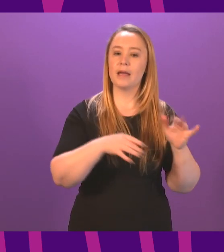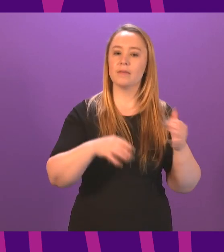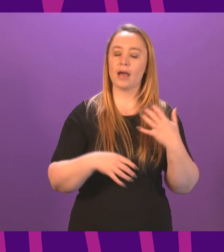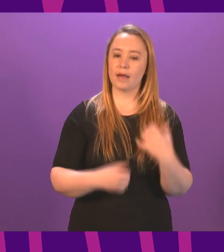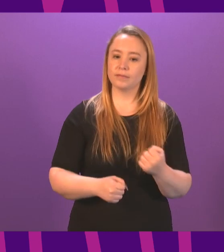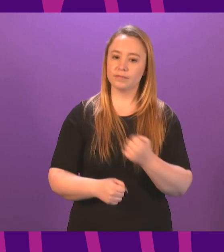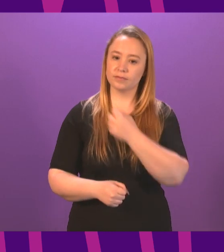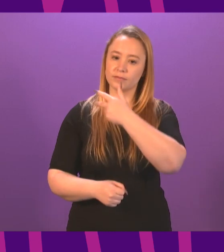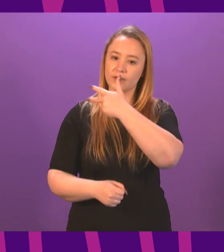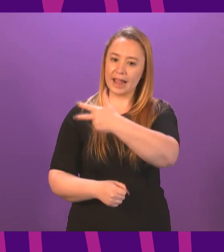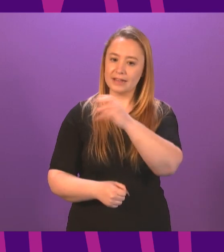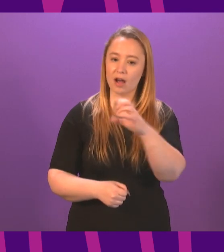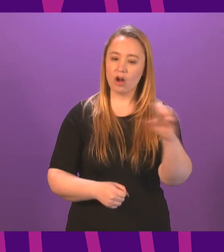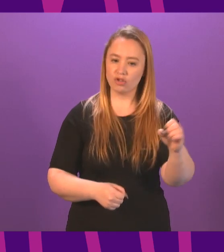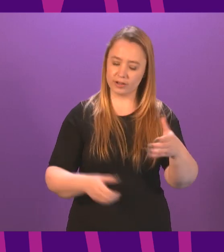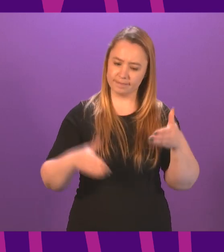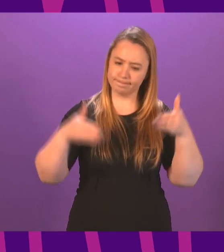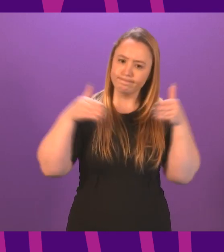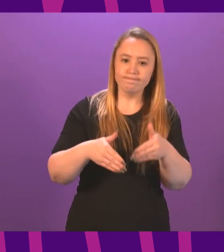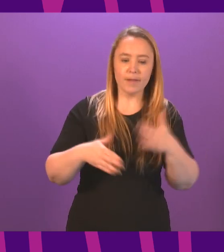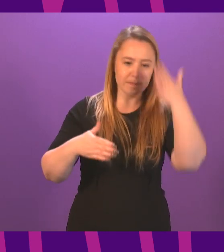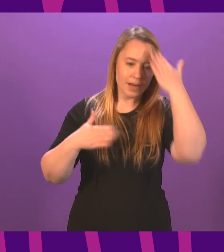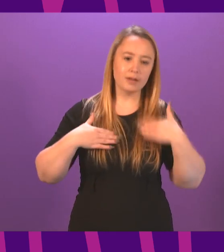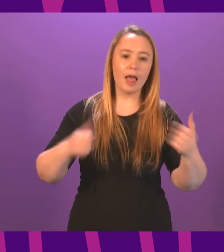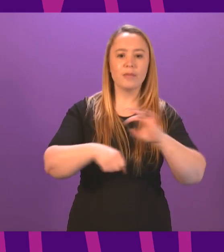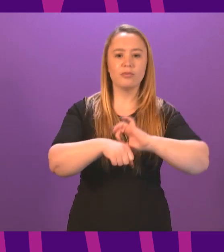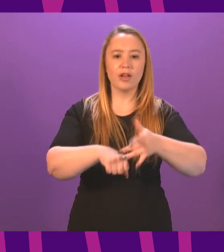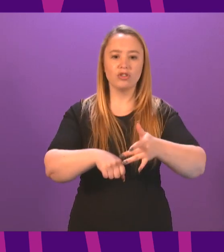professionals. They were for doctors’ surgeries and accident and emergency departments, but